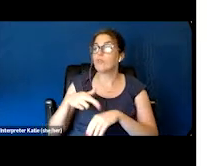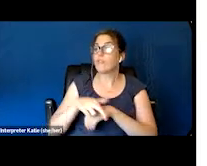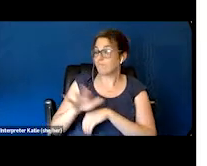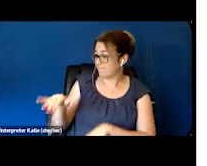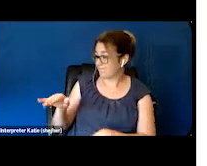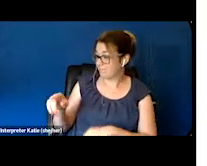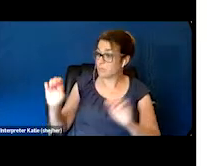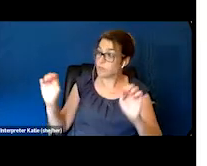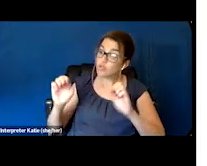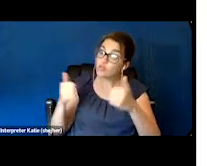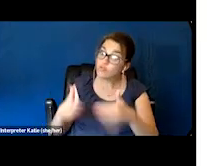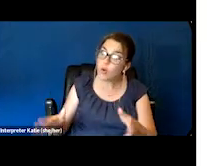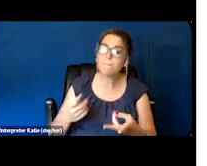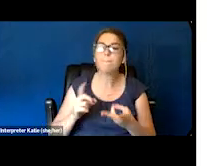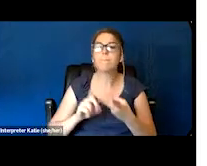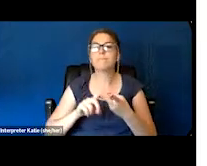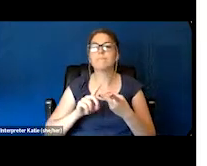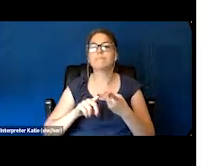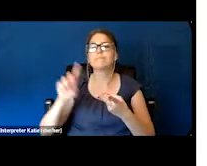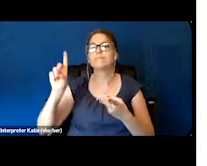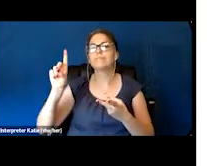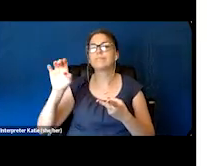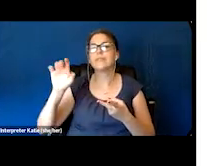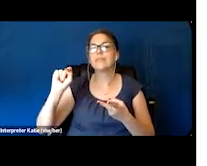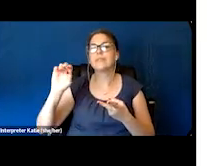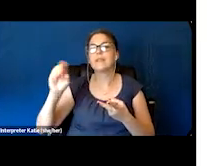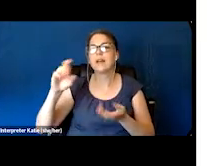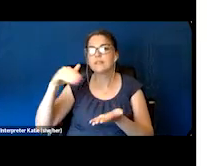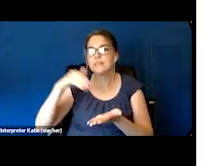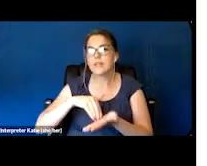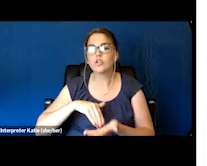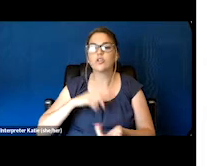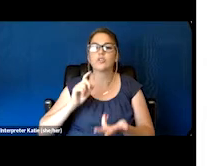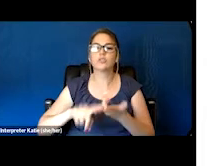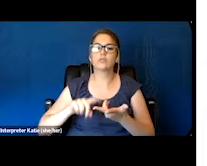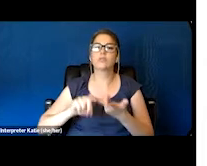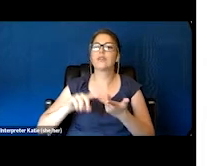a detox center, an outpatient care center, or it could just be through ongoing engagement